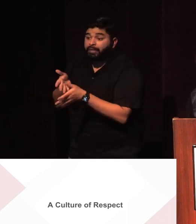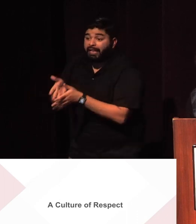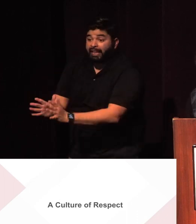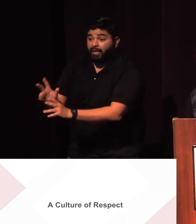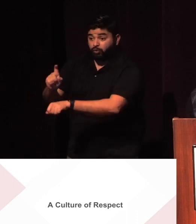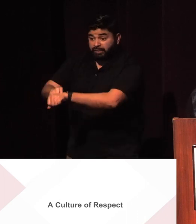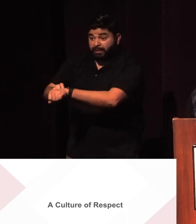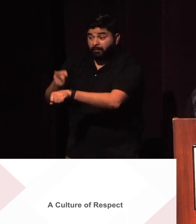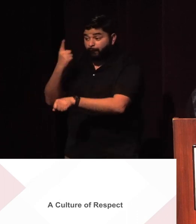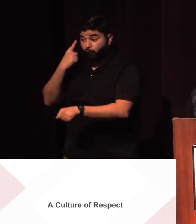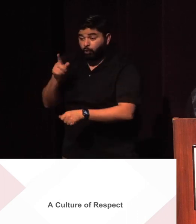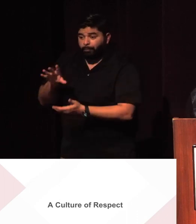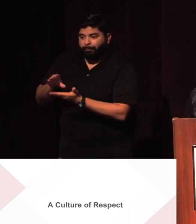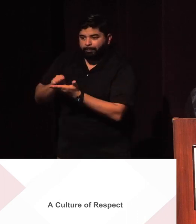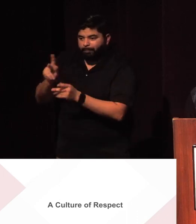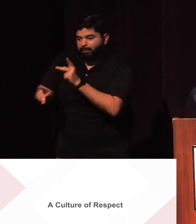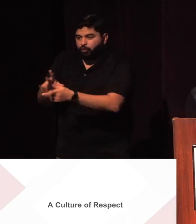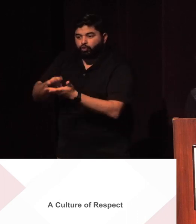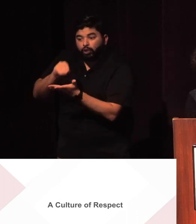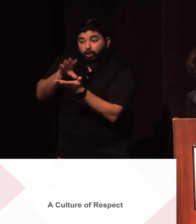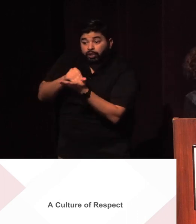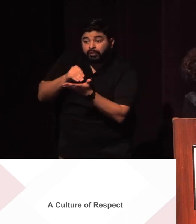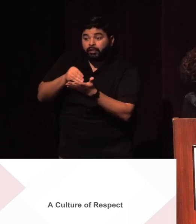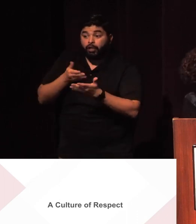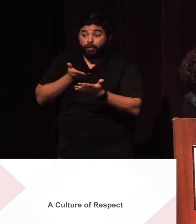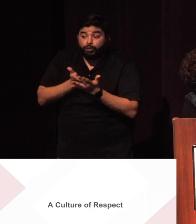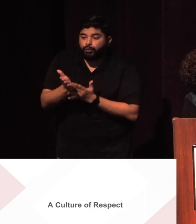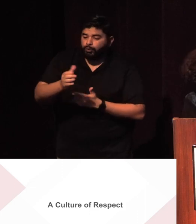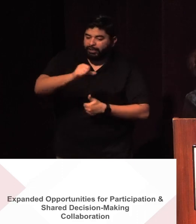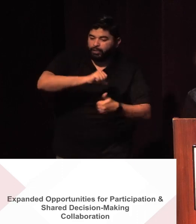We will try not to freeze people in time but leave space for everyone to learn and change through our